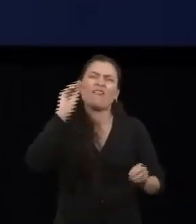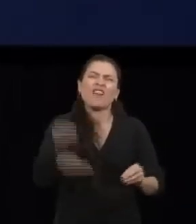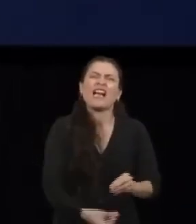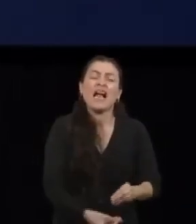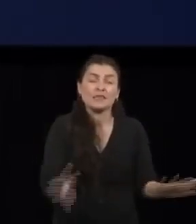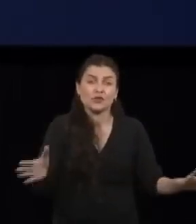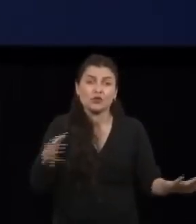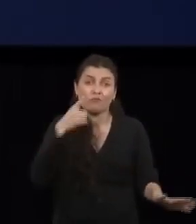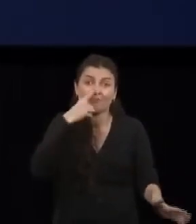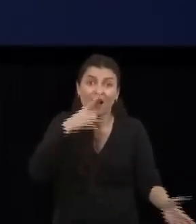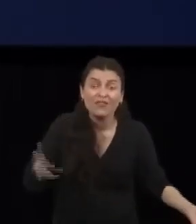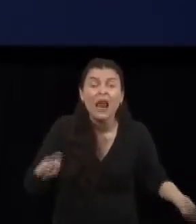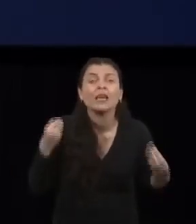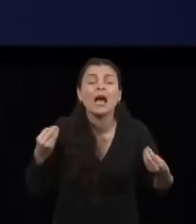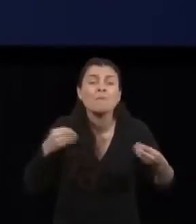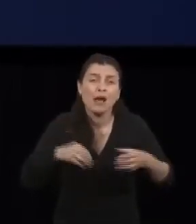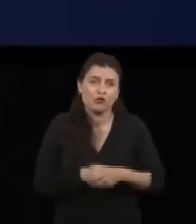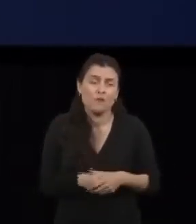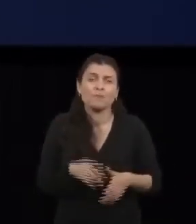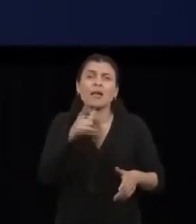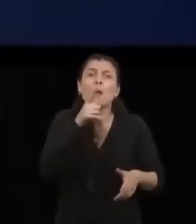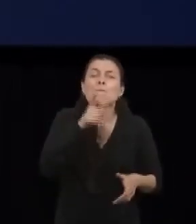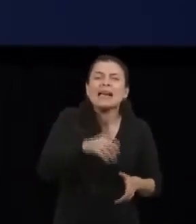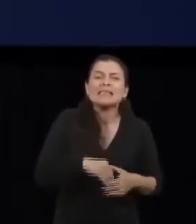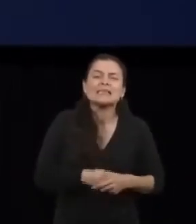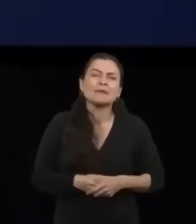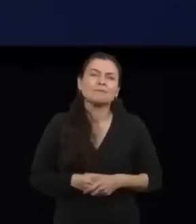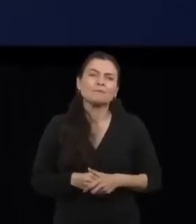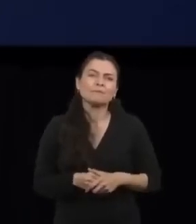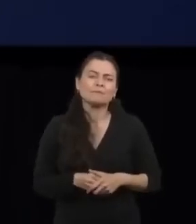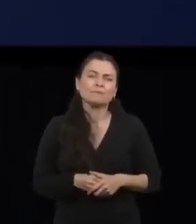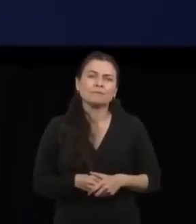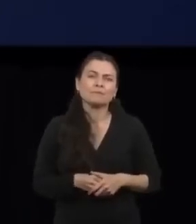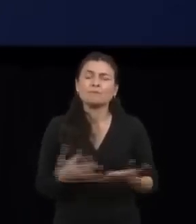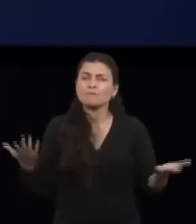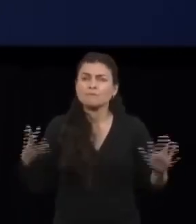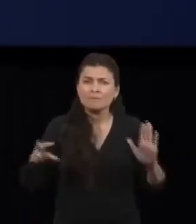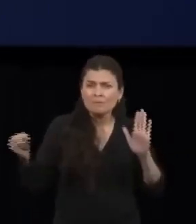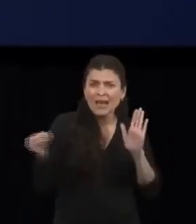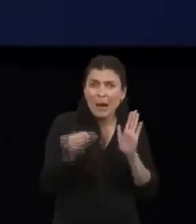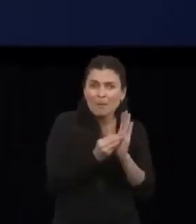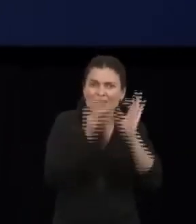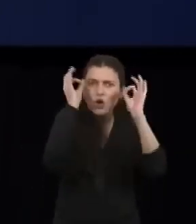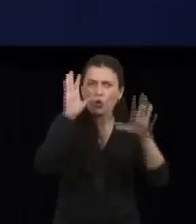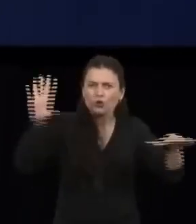the sensitivities were unitary the price was in the middle.